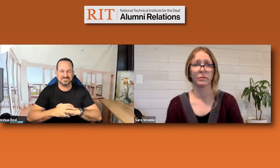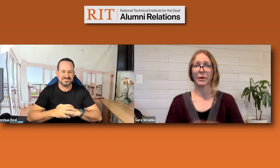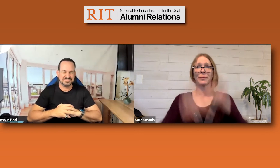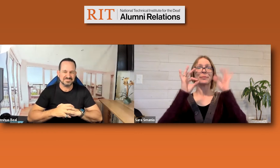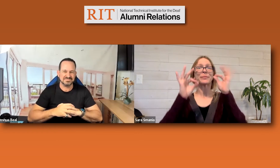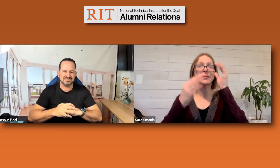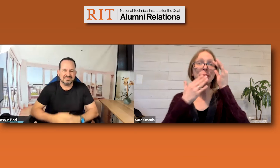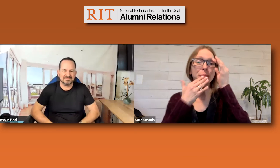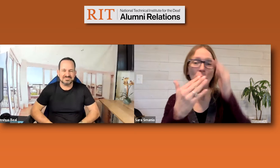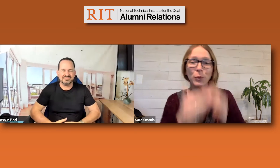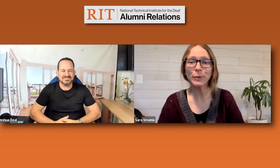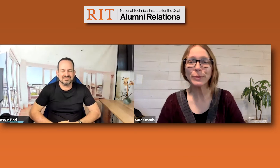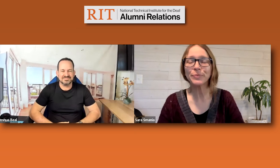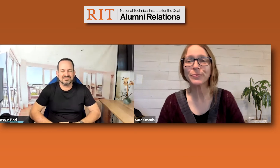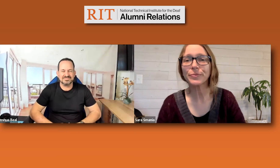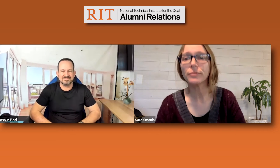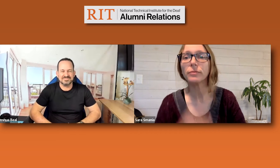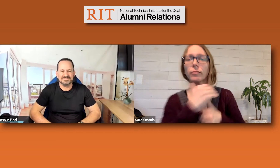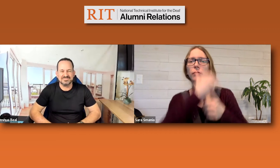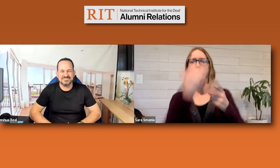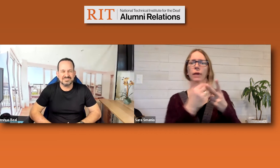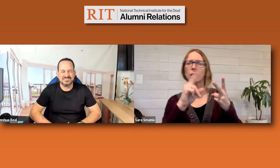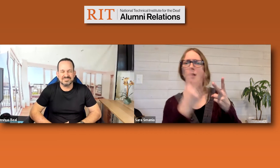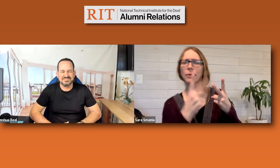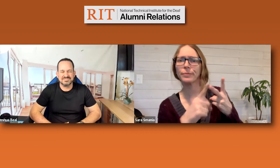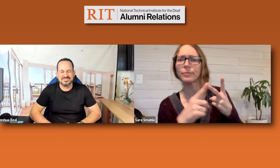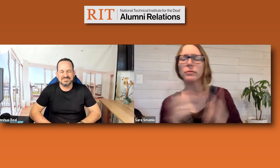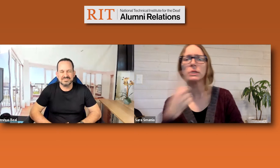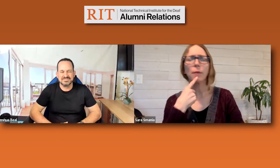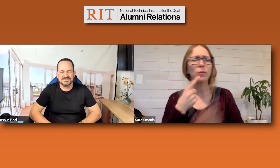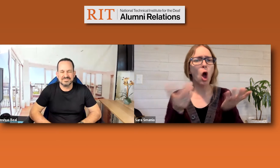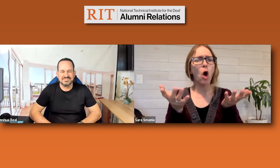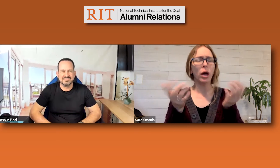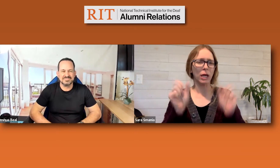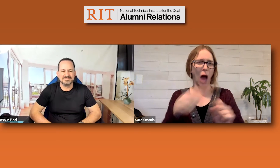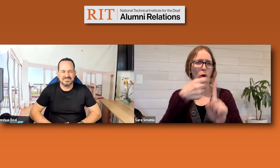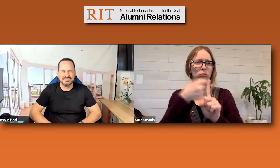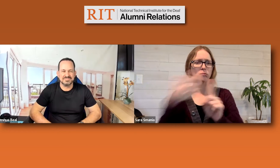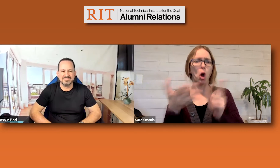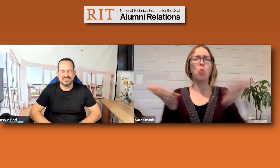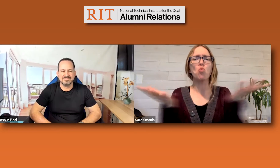But the irs.gov website really is an awesome resource. Fantastic. Thank you.